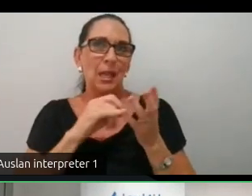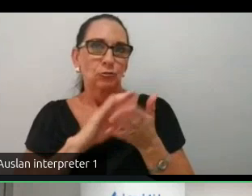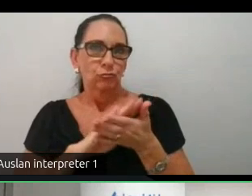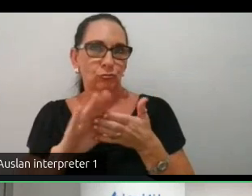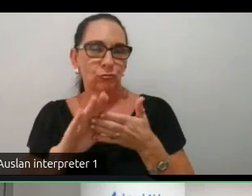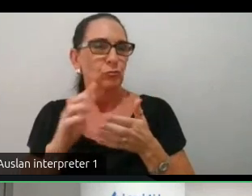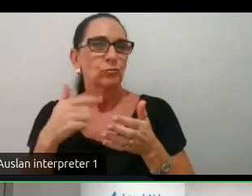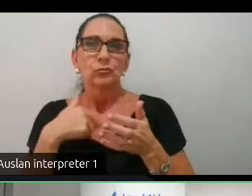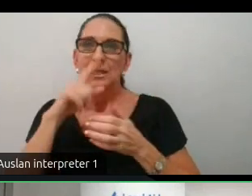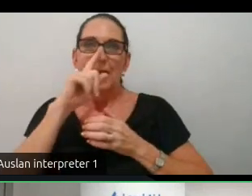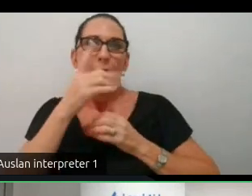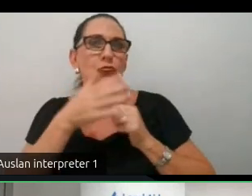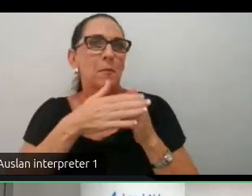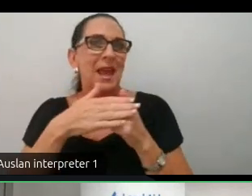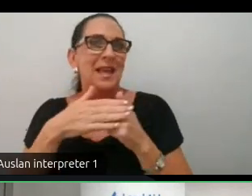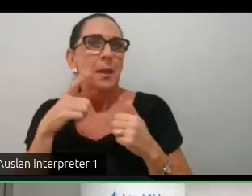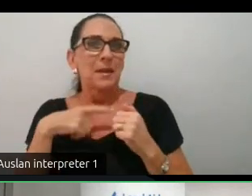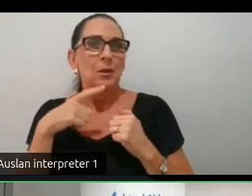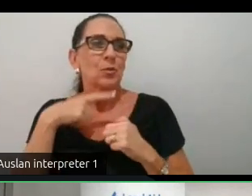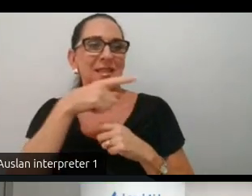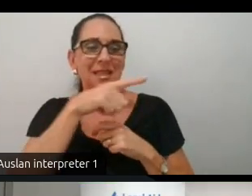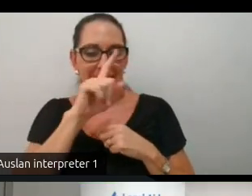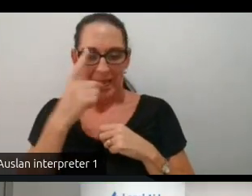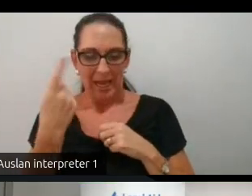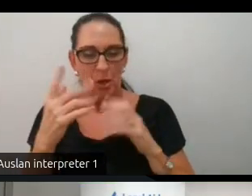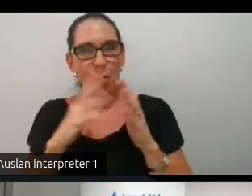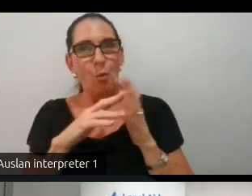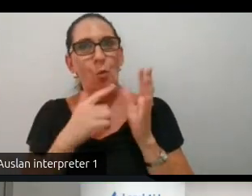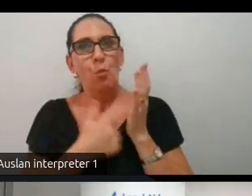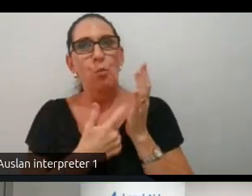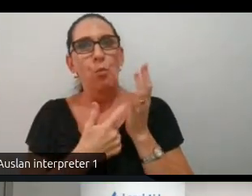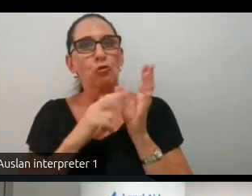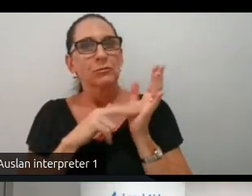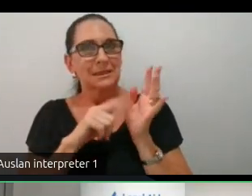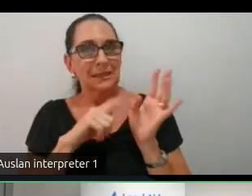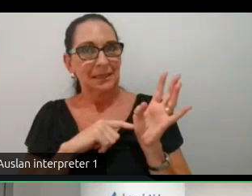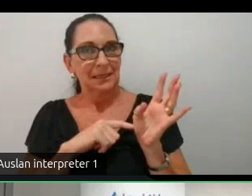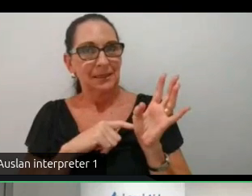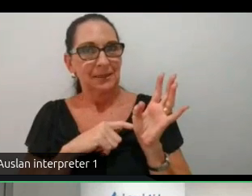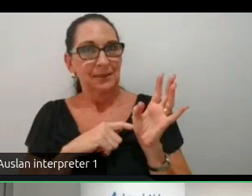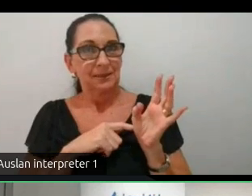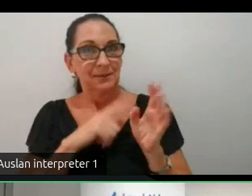we can't do these repairs because the repairs aren't warrantable. I would love for you to